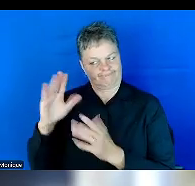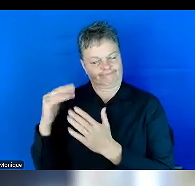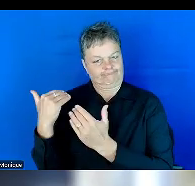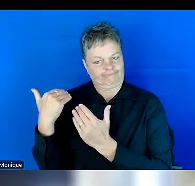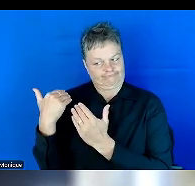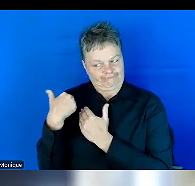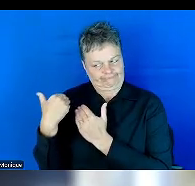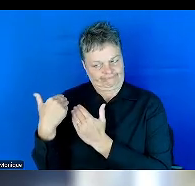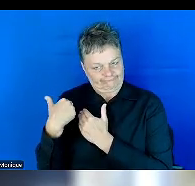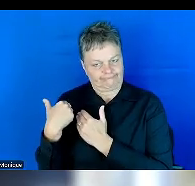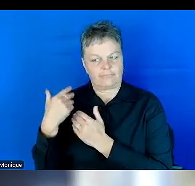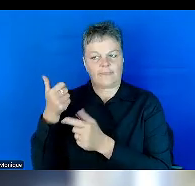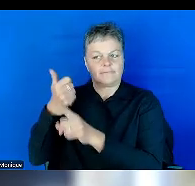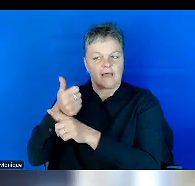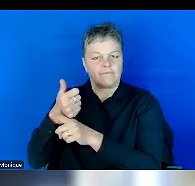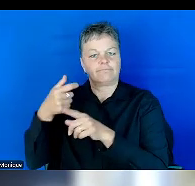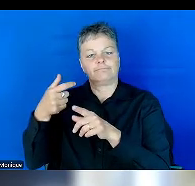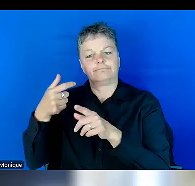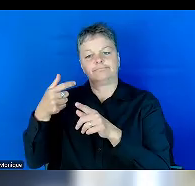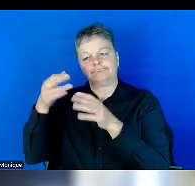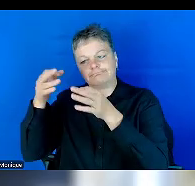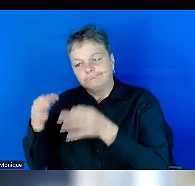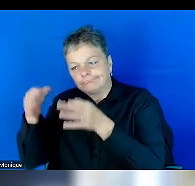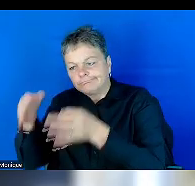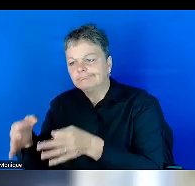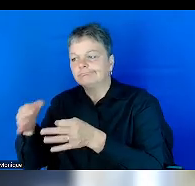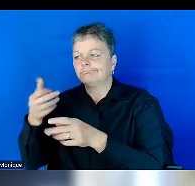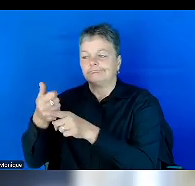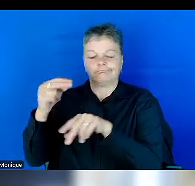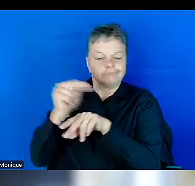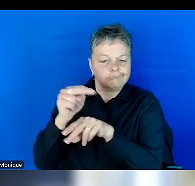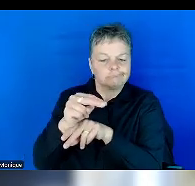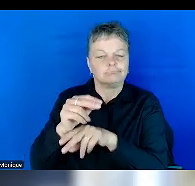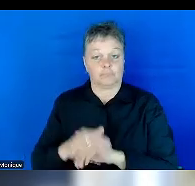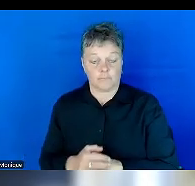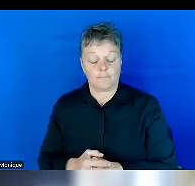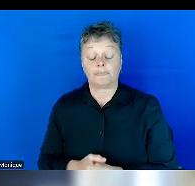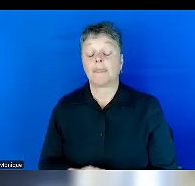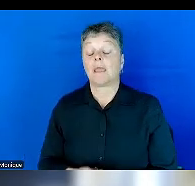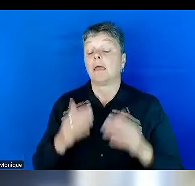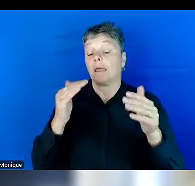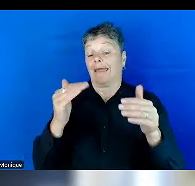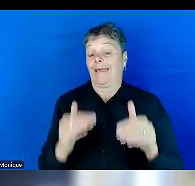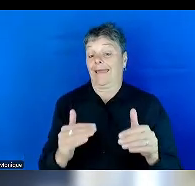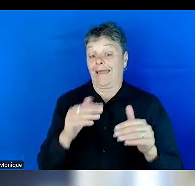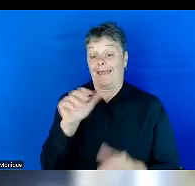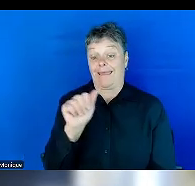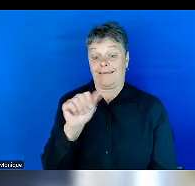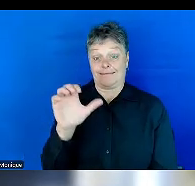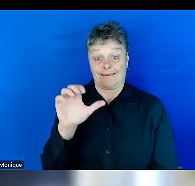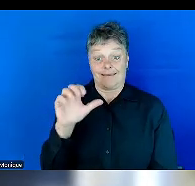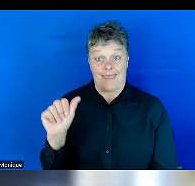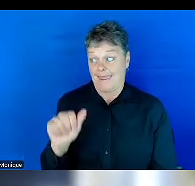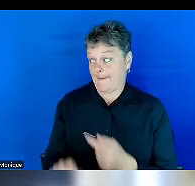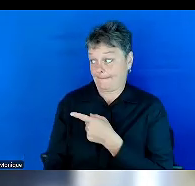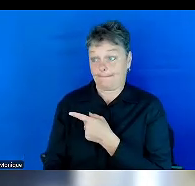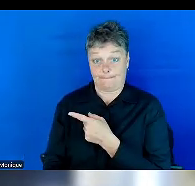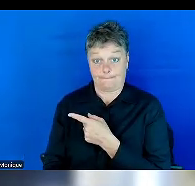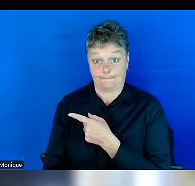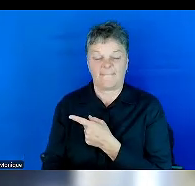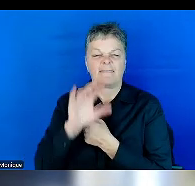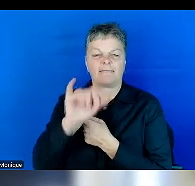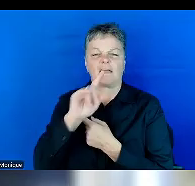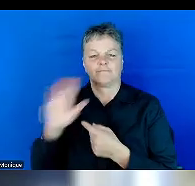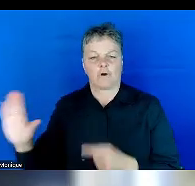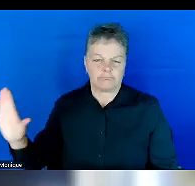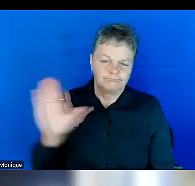province's control. Whereas the ACA, it applies across the pro uh the country, across Canada,